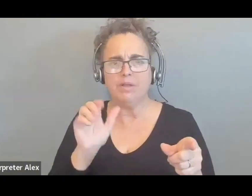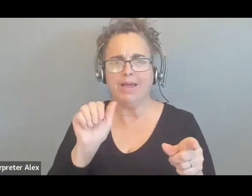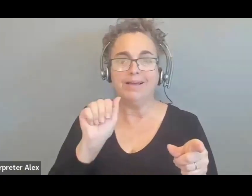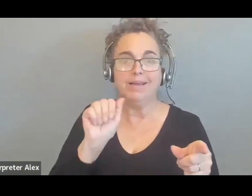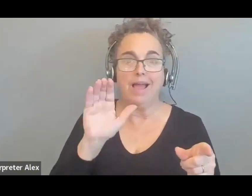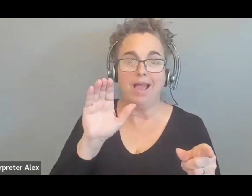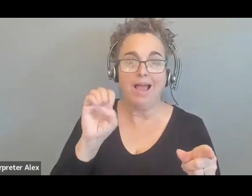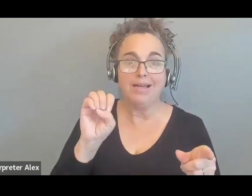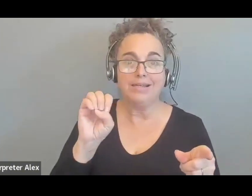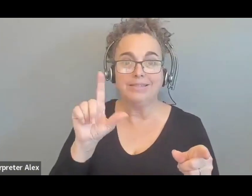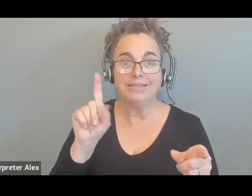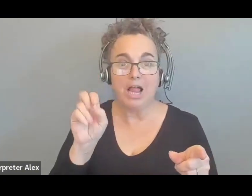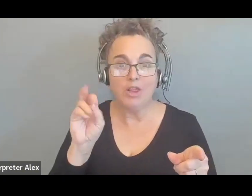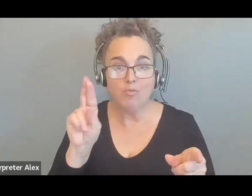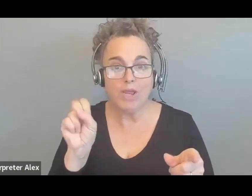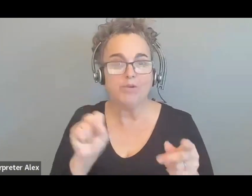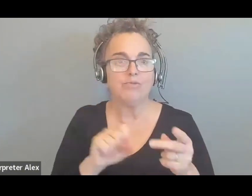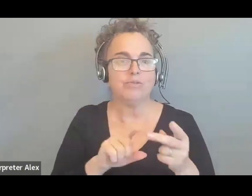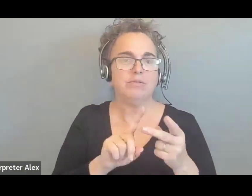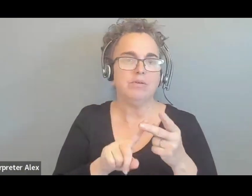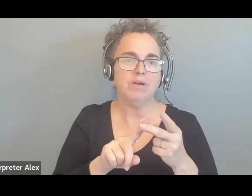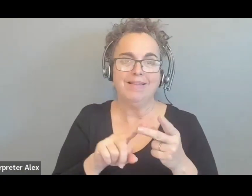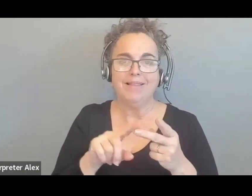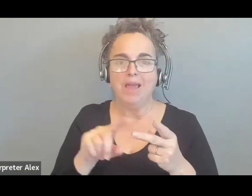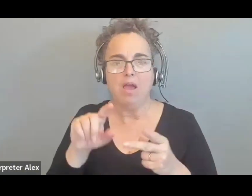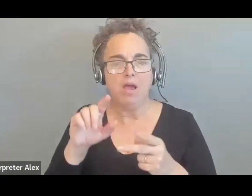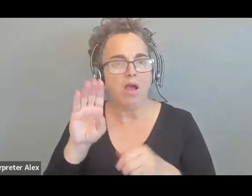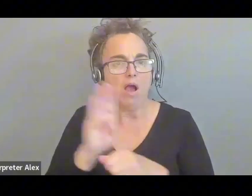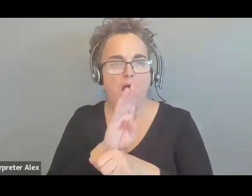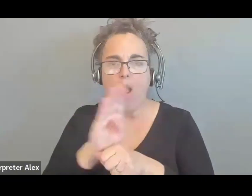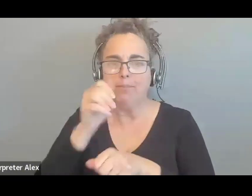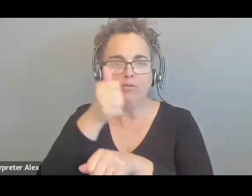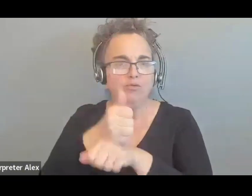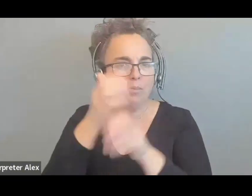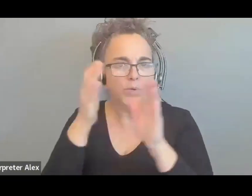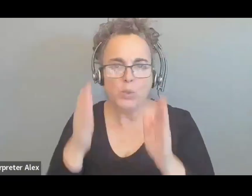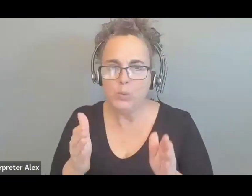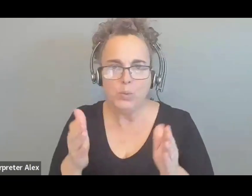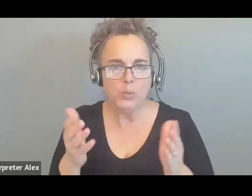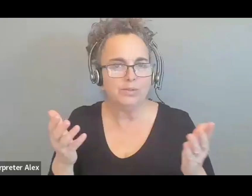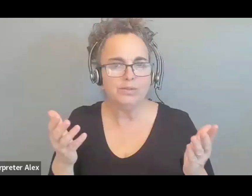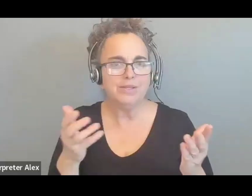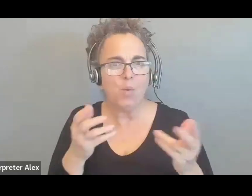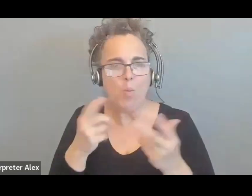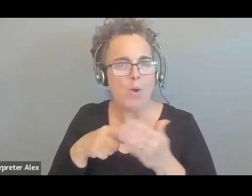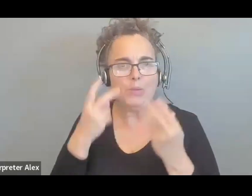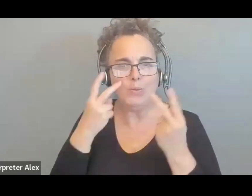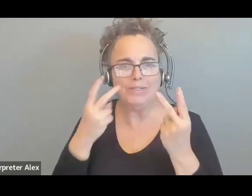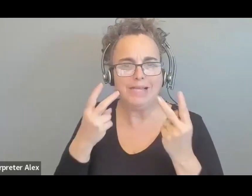and the entrepreneurs that come to the program? What's the theme? What are you seeing? Yeah, so this is Alex.